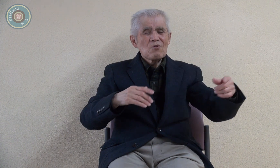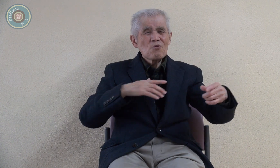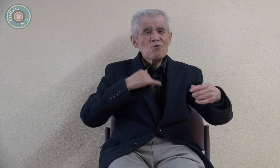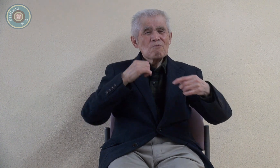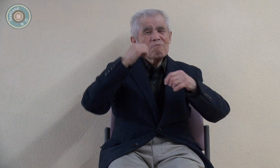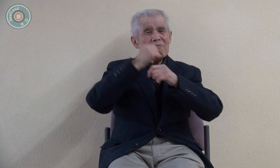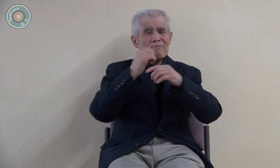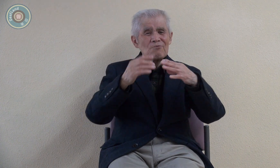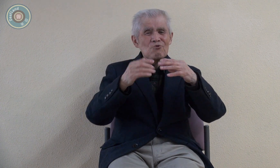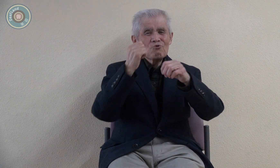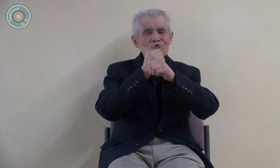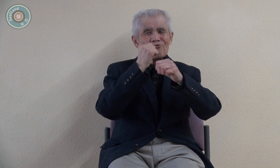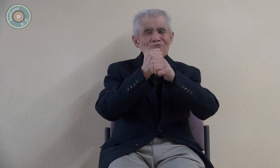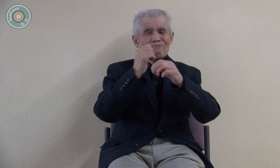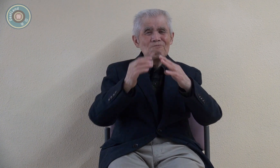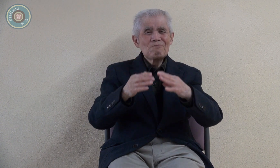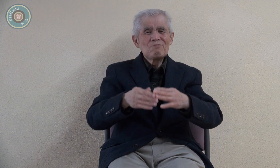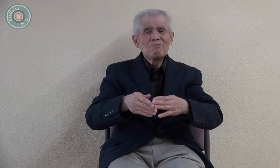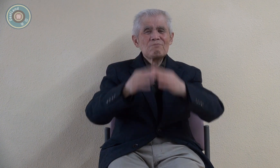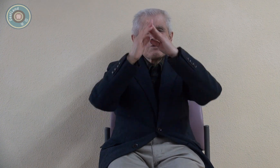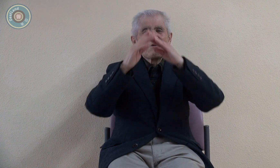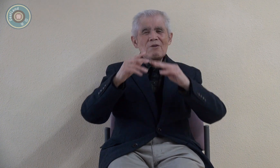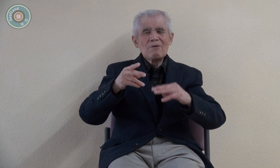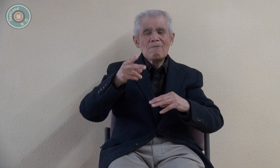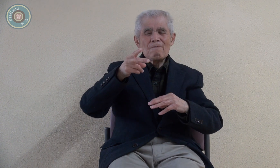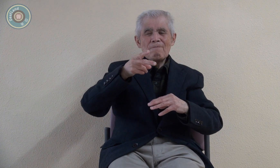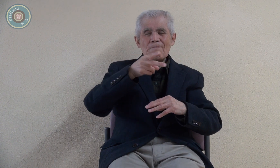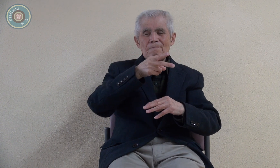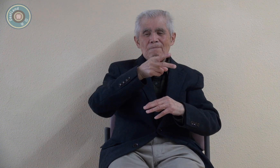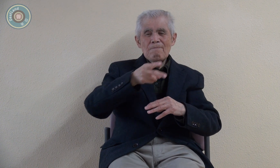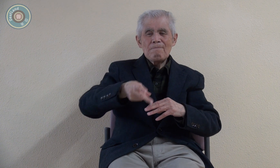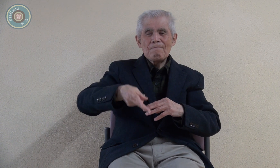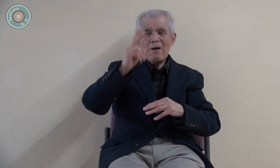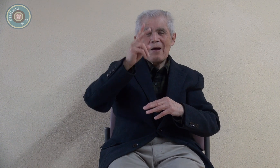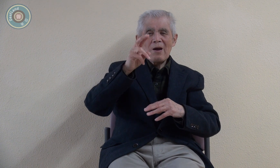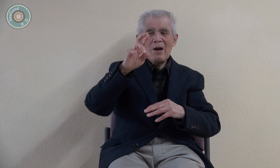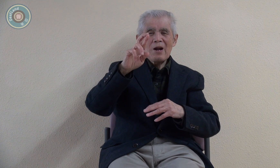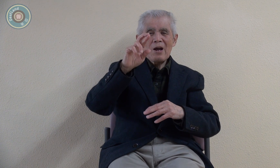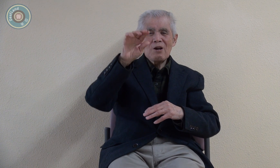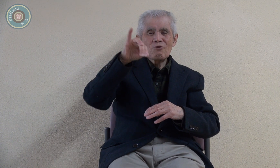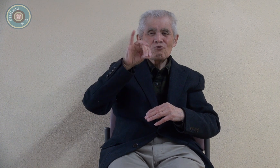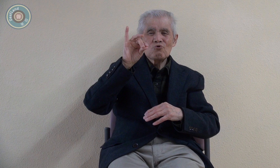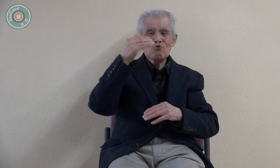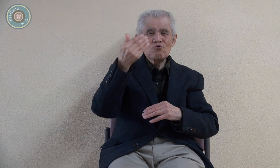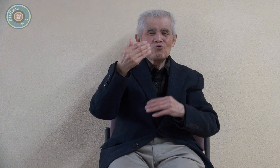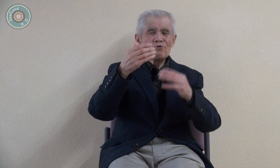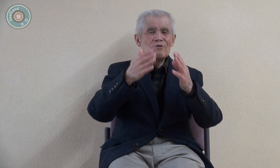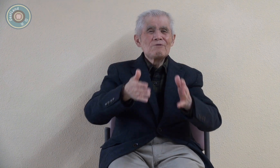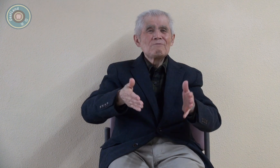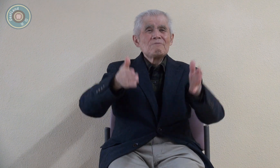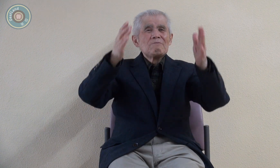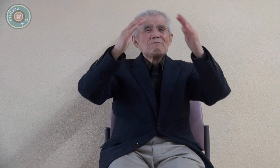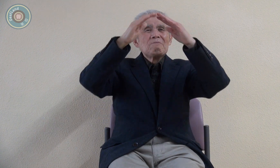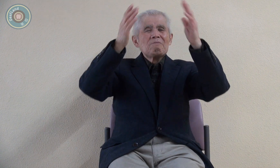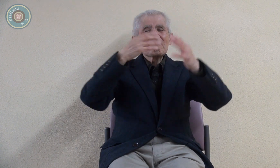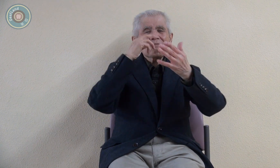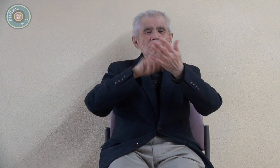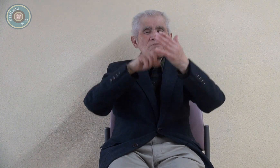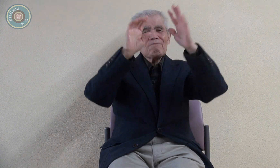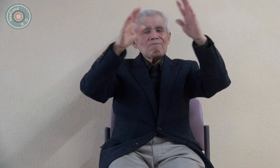Then we built a simple barracks hut